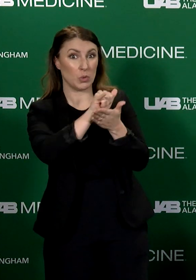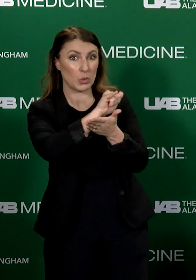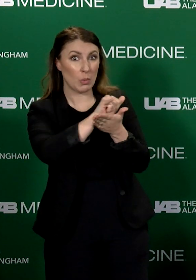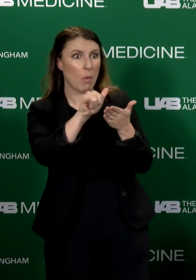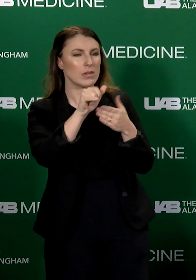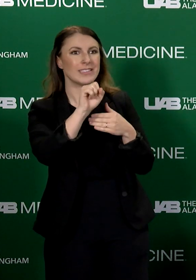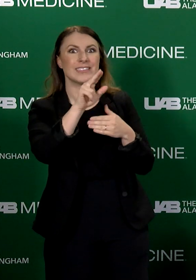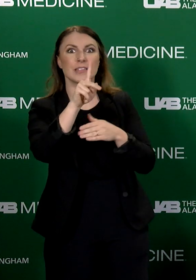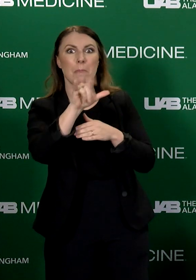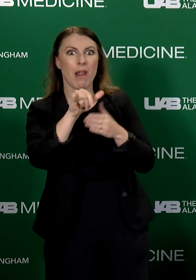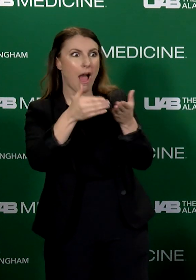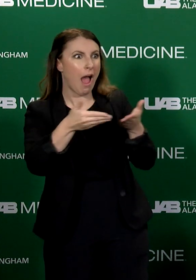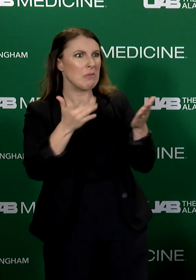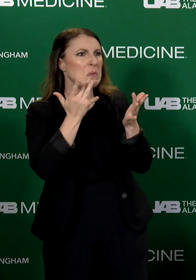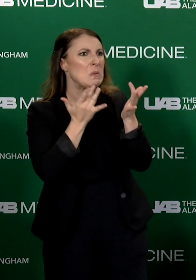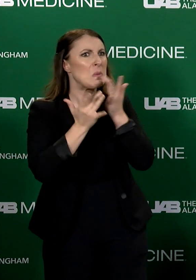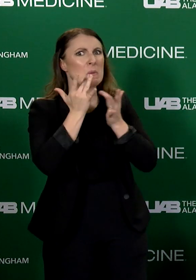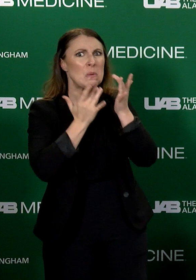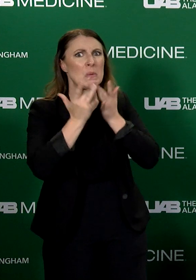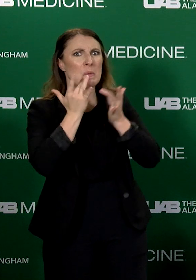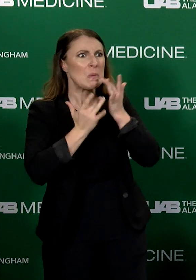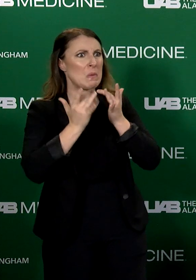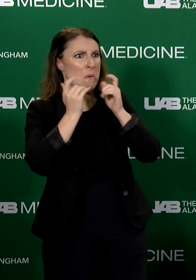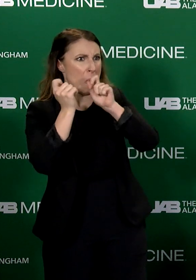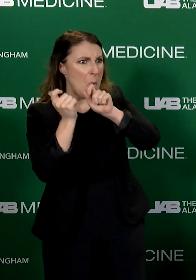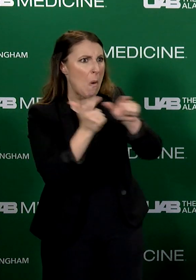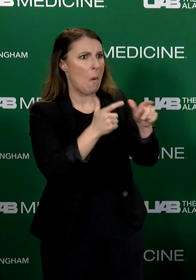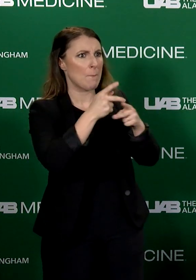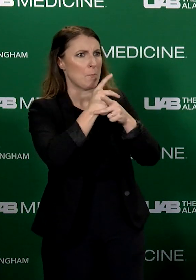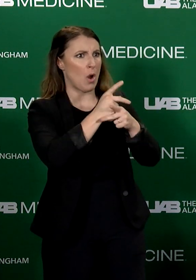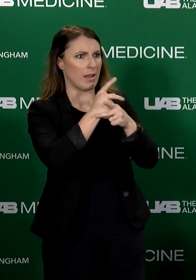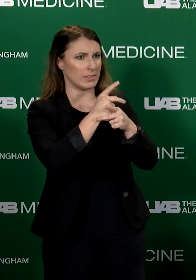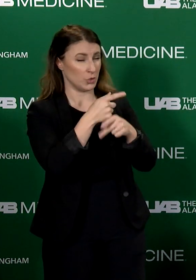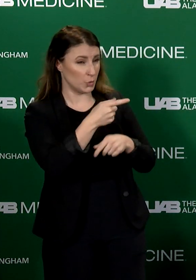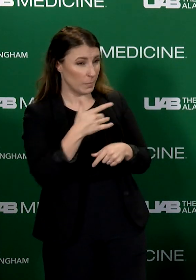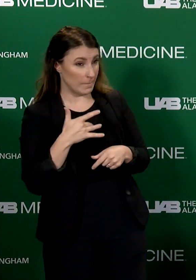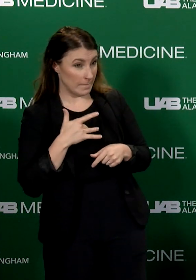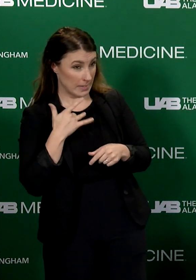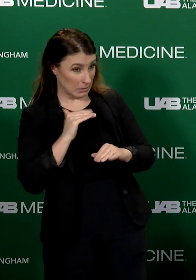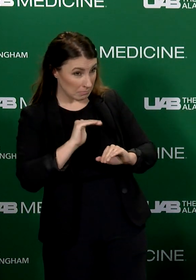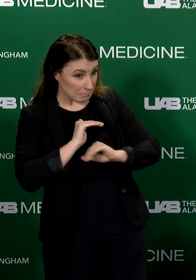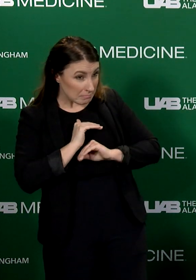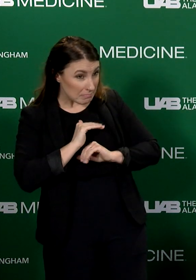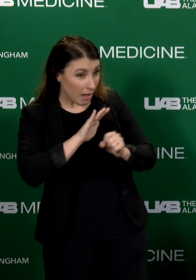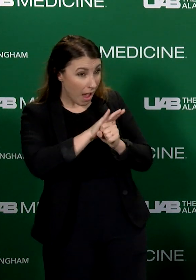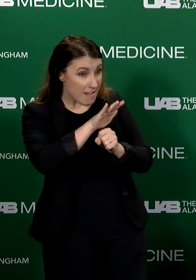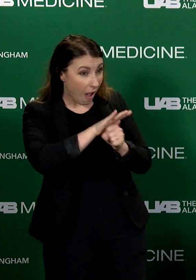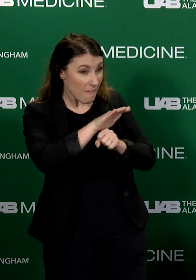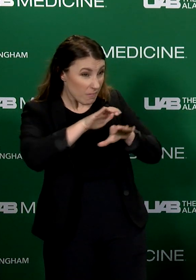of all of these products are you are you satisfied we're doing enough as